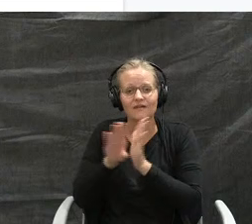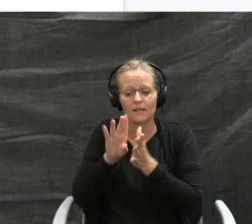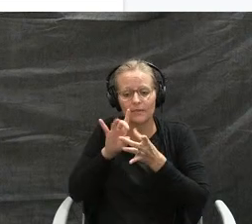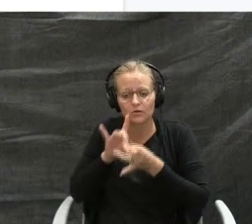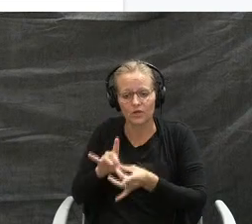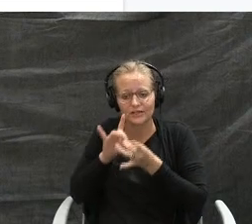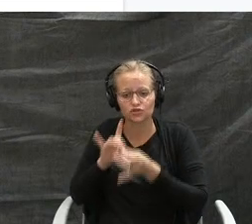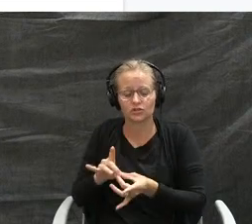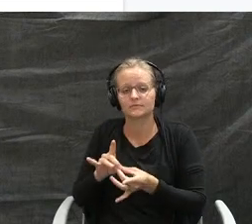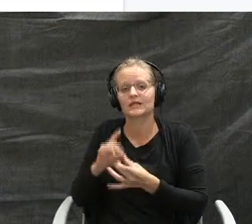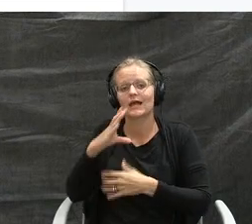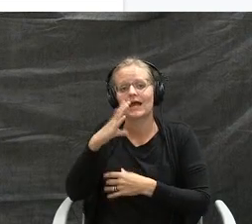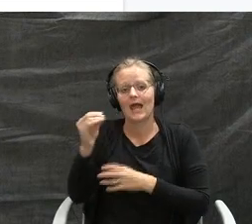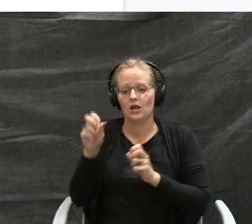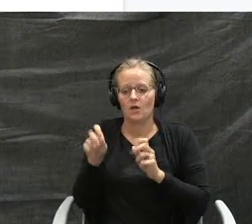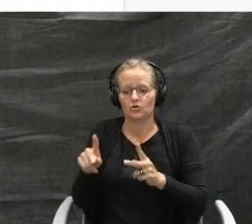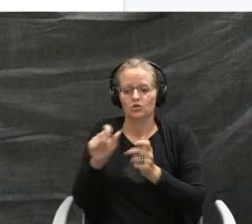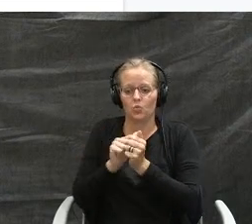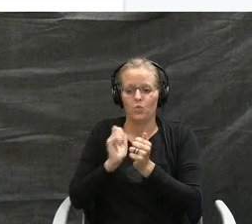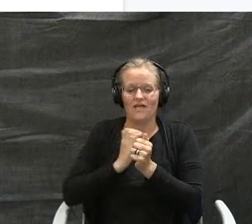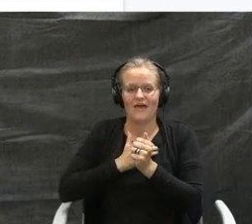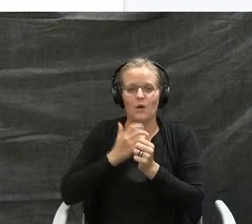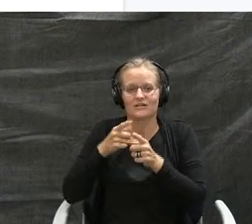opportunities with our specialist via an engaging